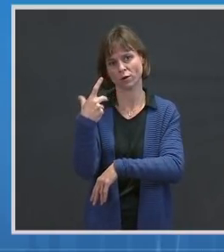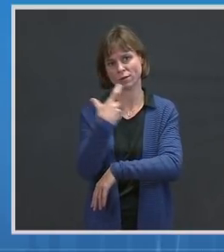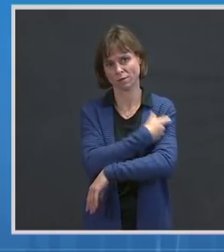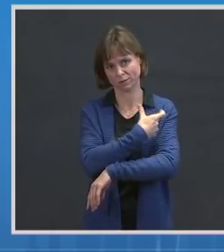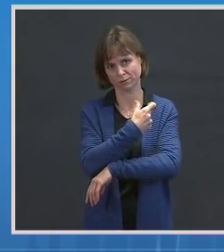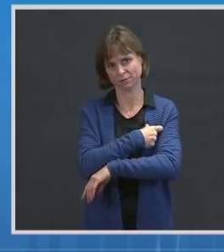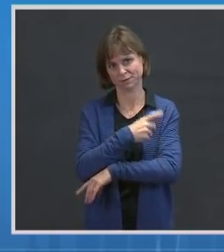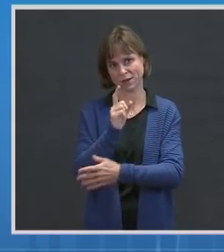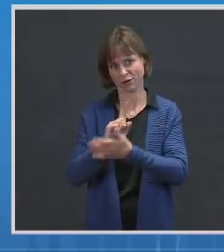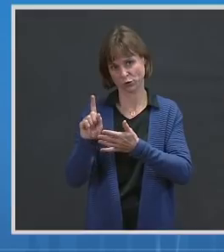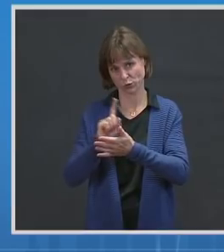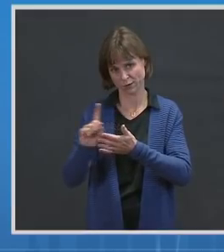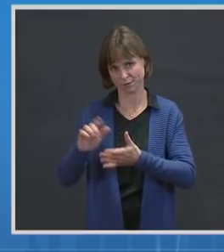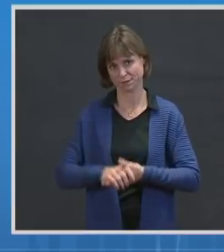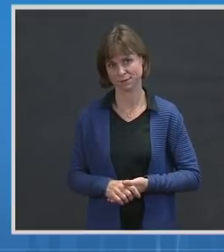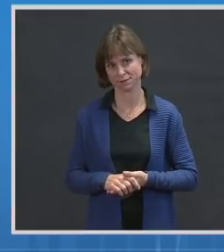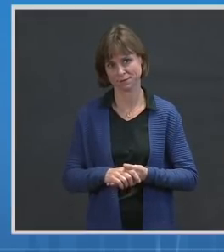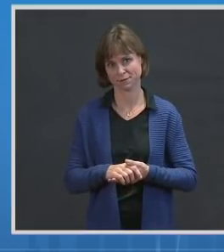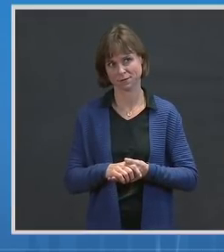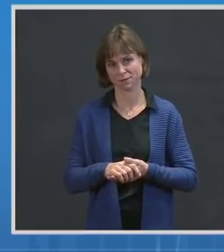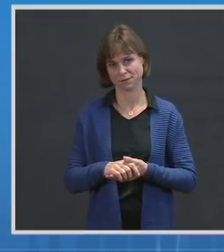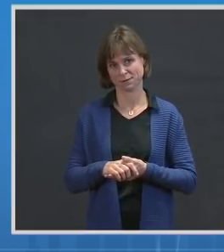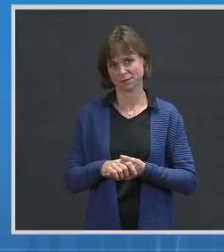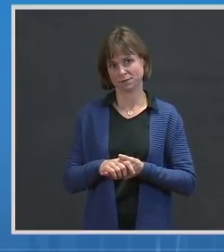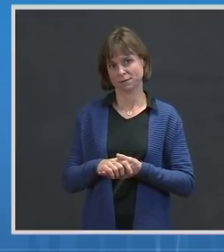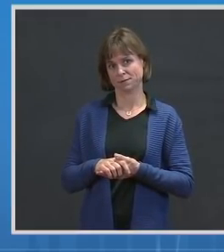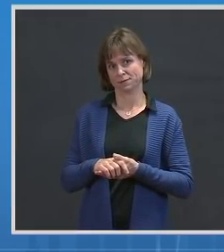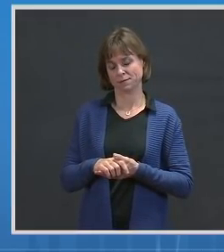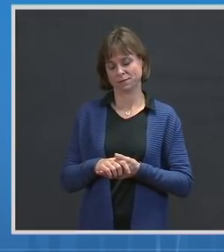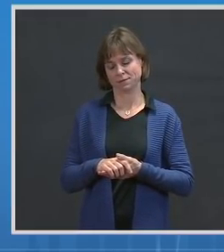We've also launched efforts to get vaccines to pharmacies and community health centers.